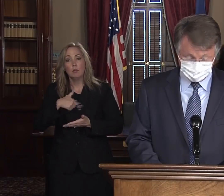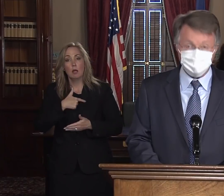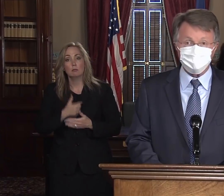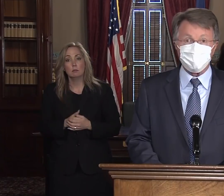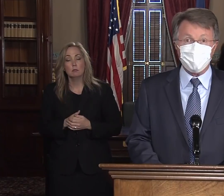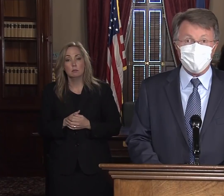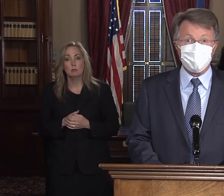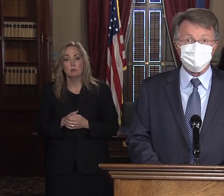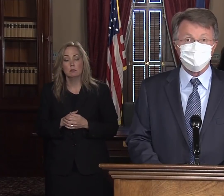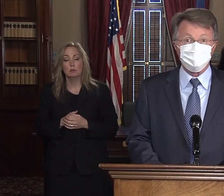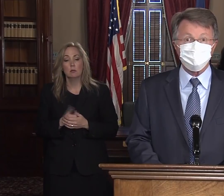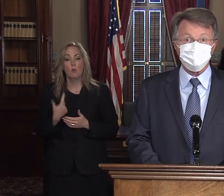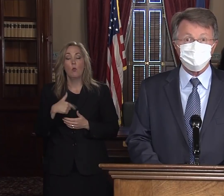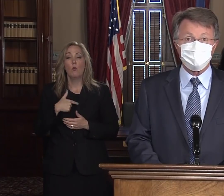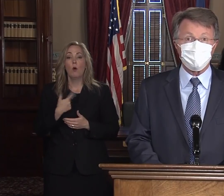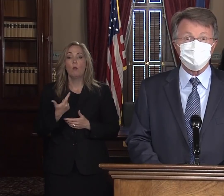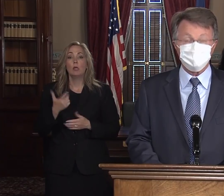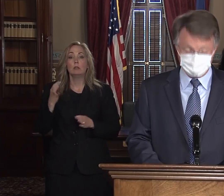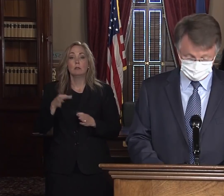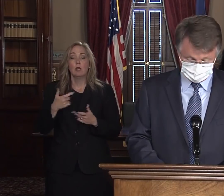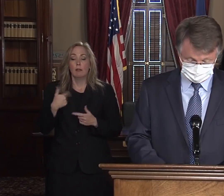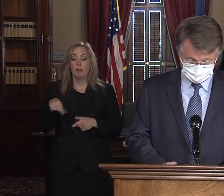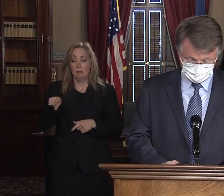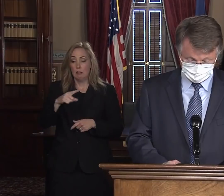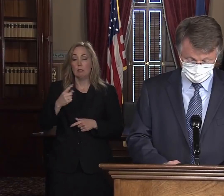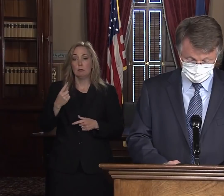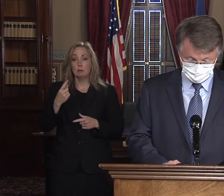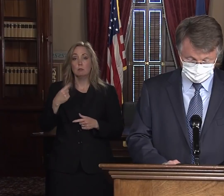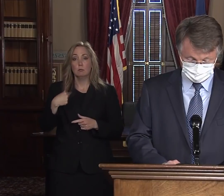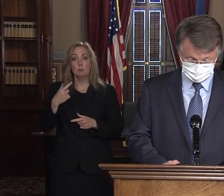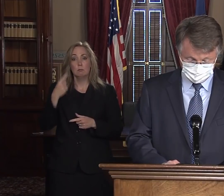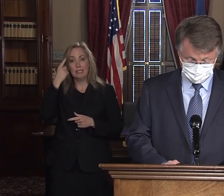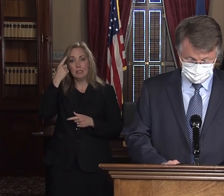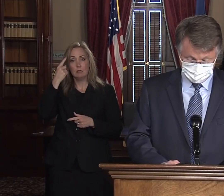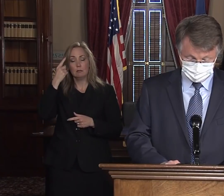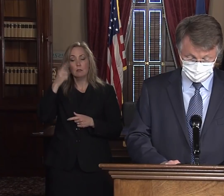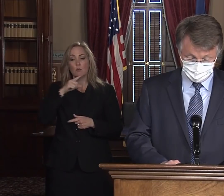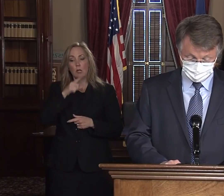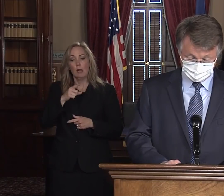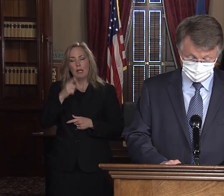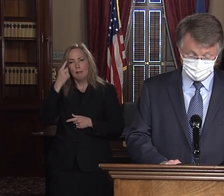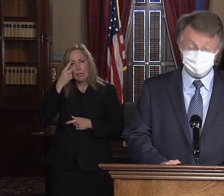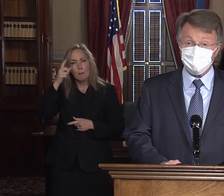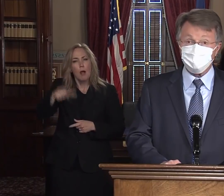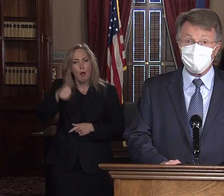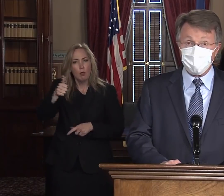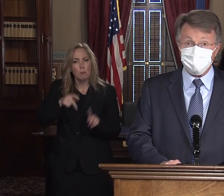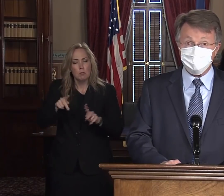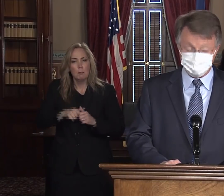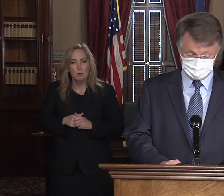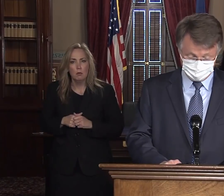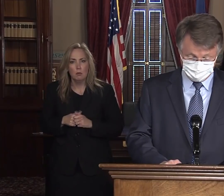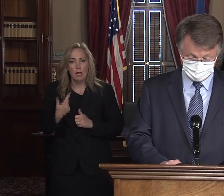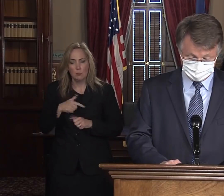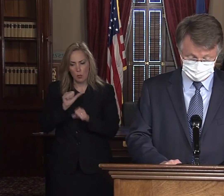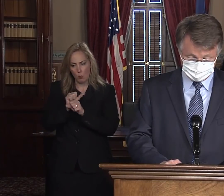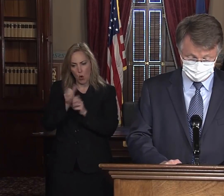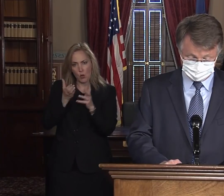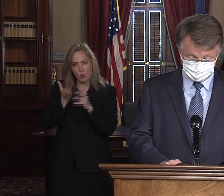TECHNICAL PEOPLE TO HELP. I BELIEVE WHAT HELPED US WAS THE OVERWHELMING CONVICTION WE HAD